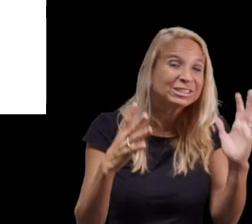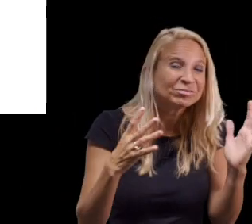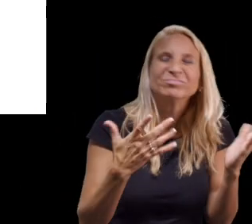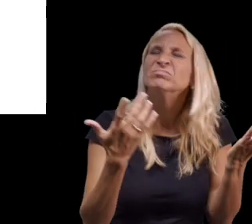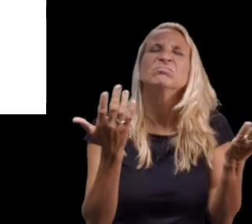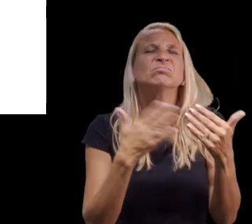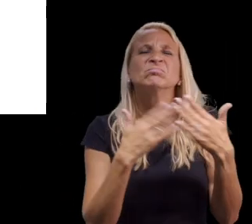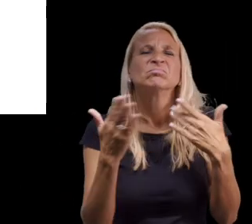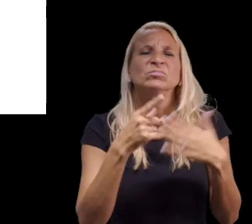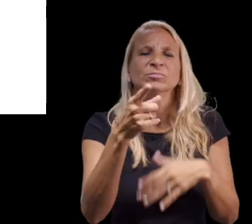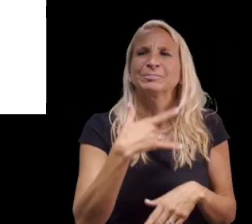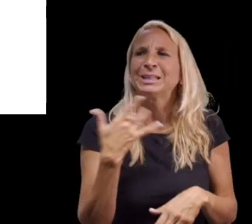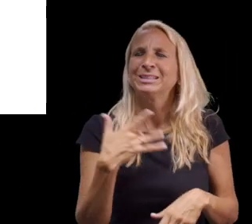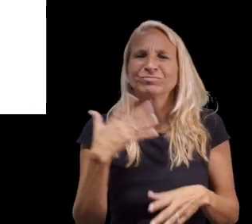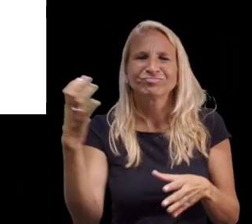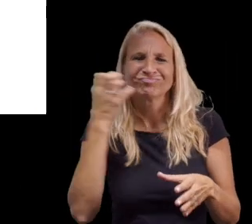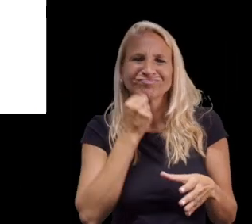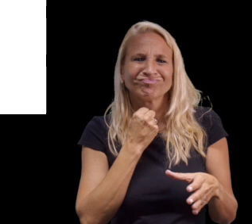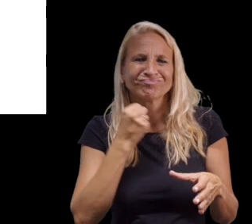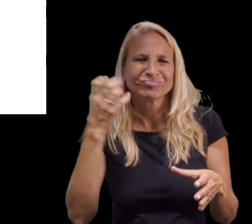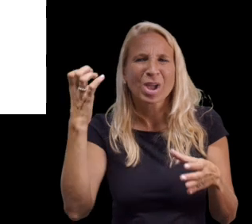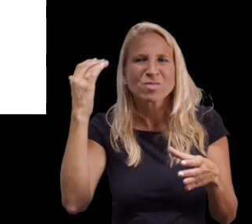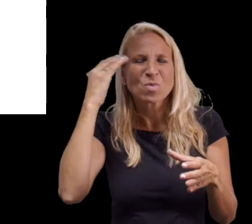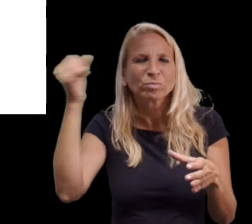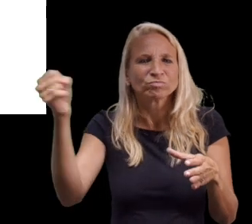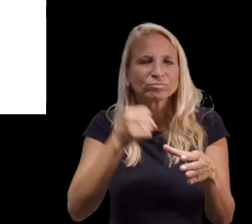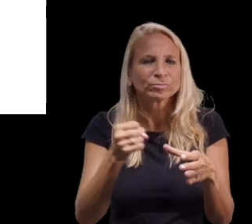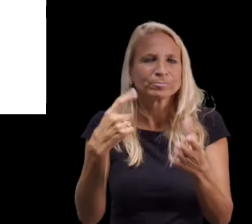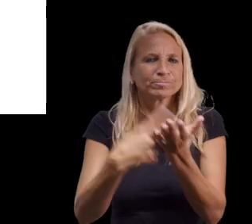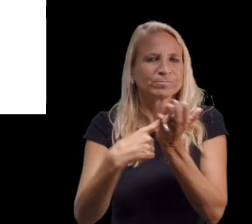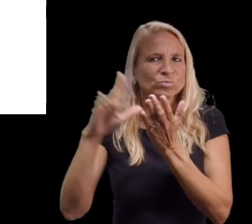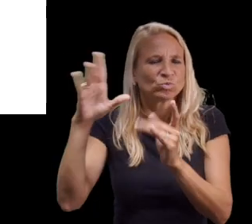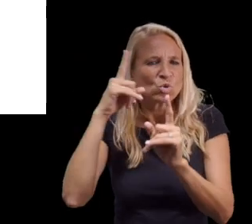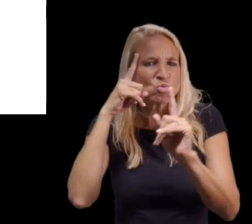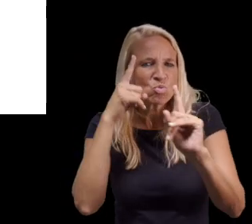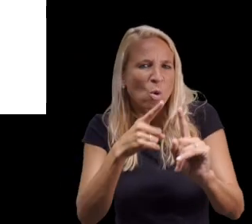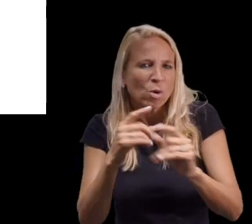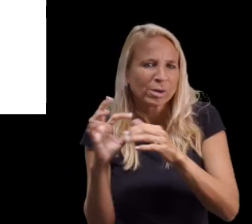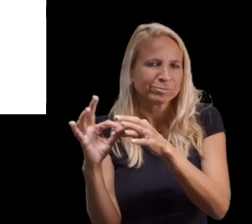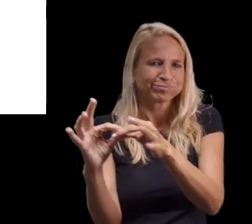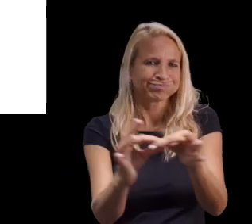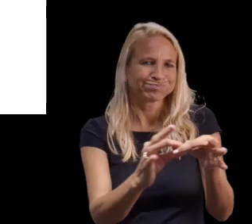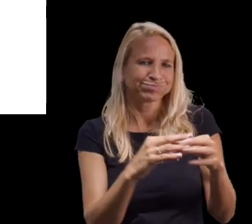that you want to help your child meet their goals. Together, the team develops a plan of care